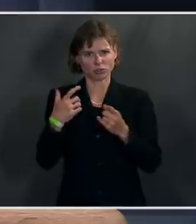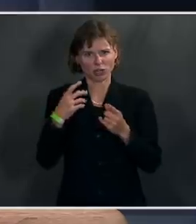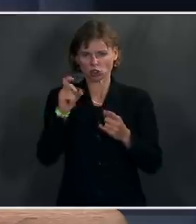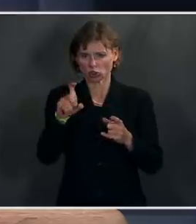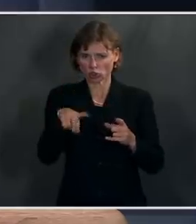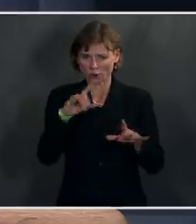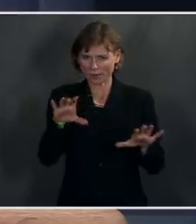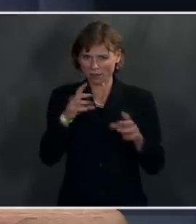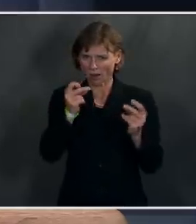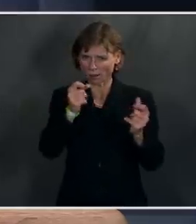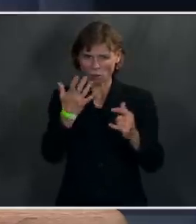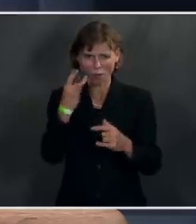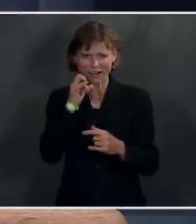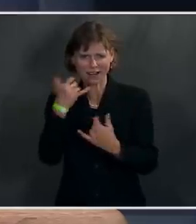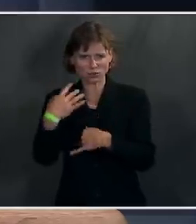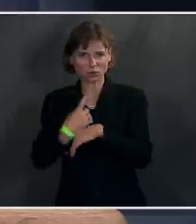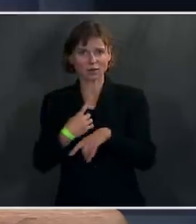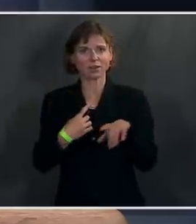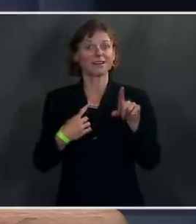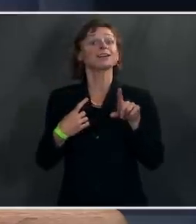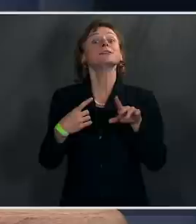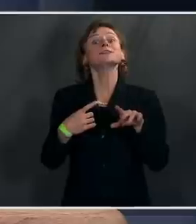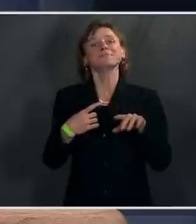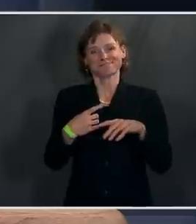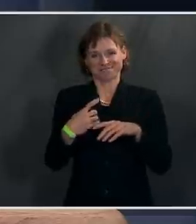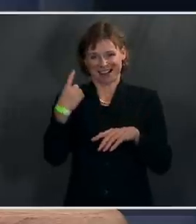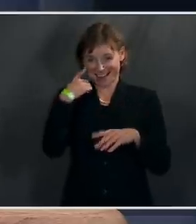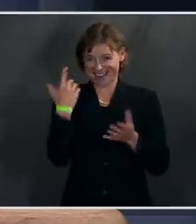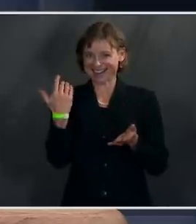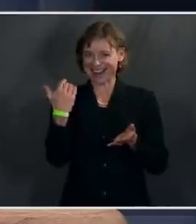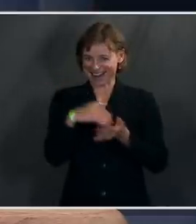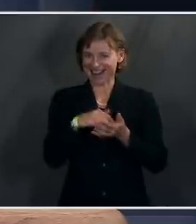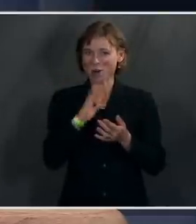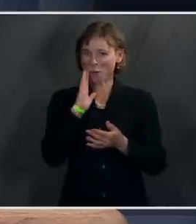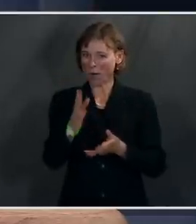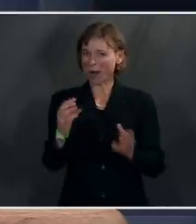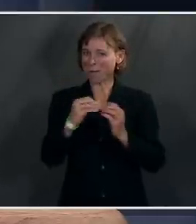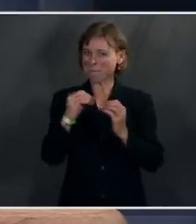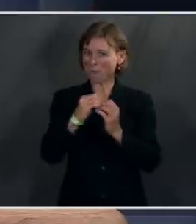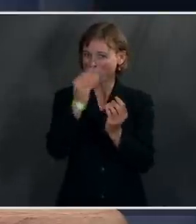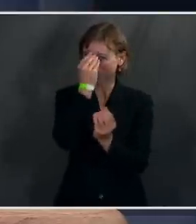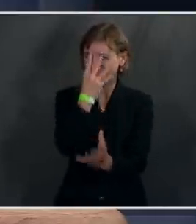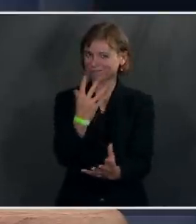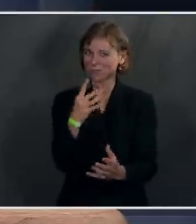Ms. Psaki: I think we're going to have more again soon in the coming days and weeks on more steps